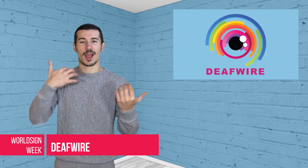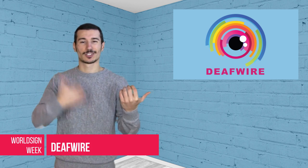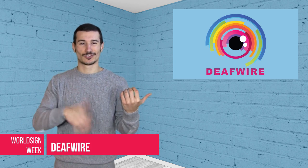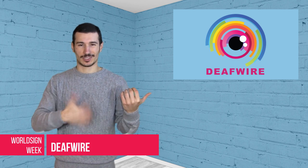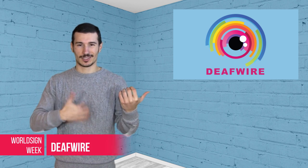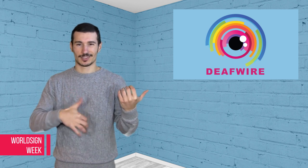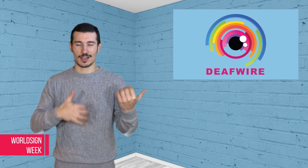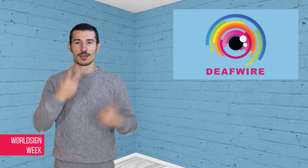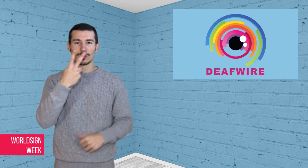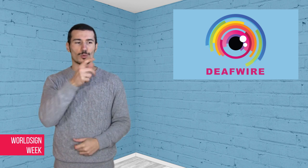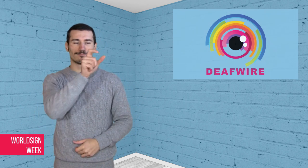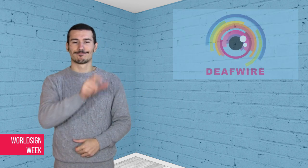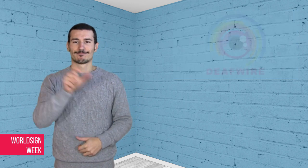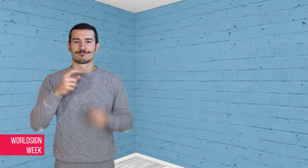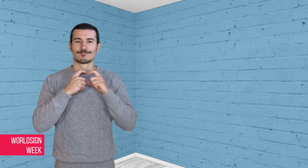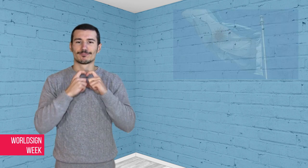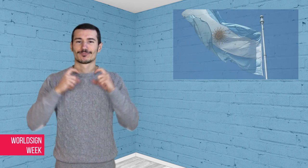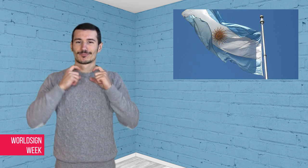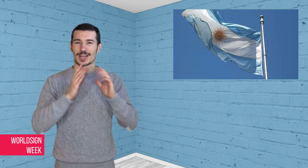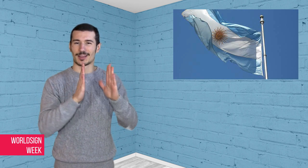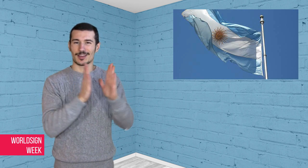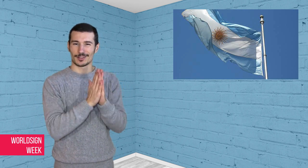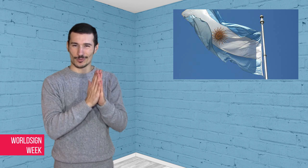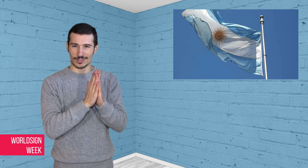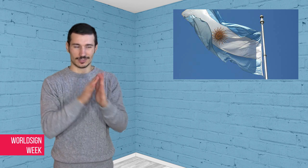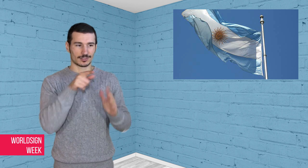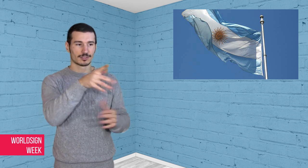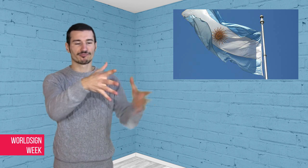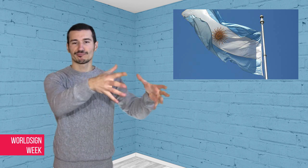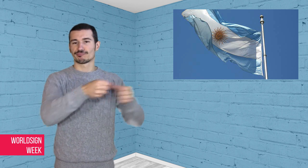In Argentina, two elderly Catholic priests